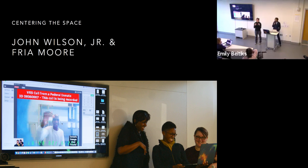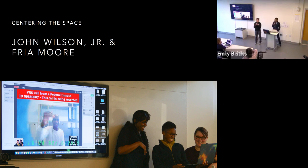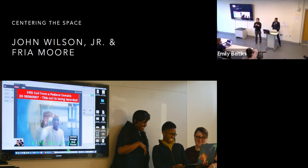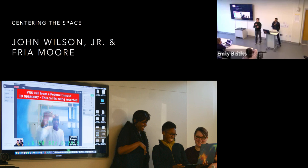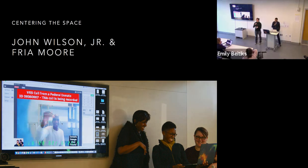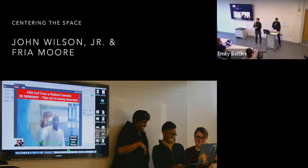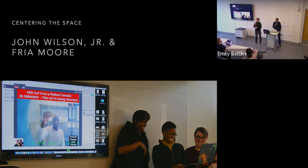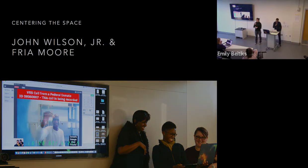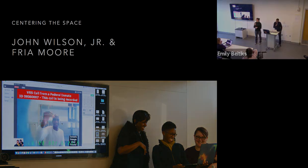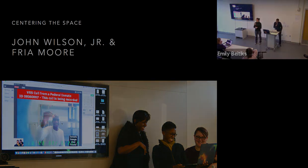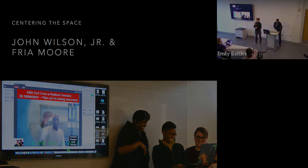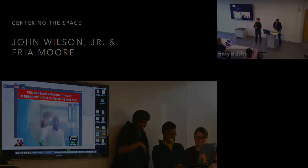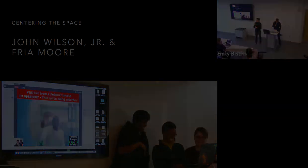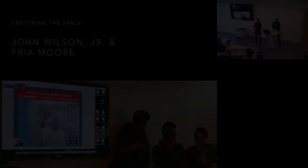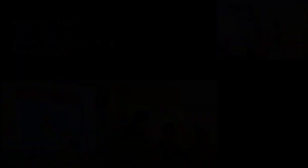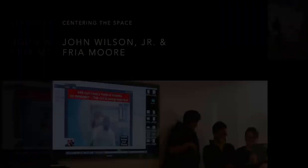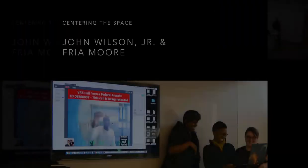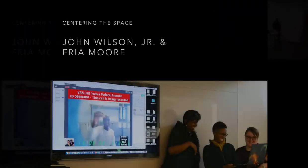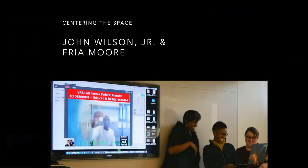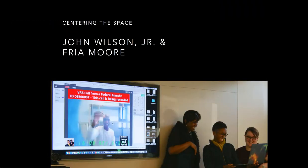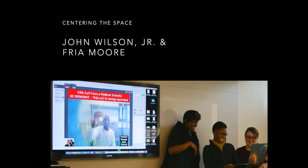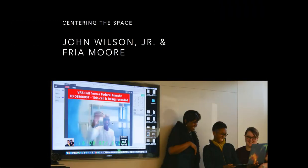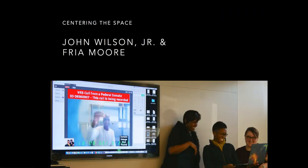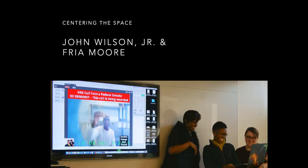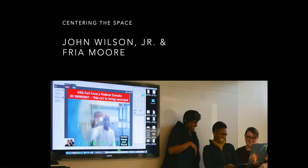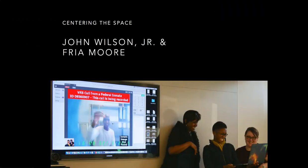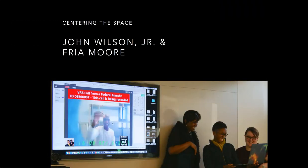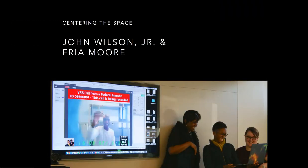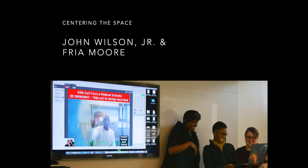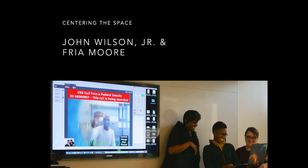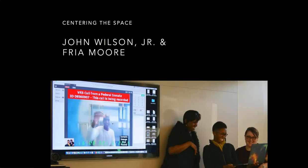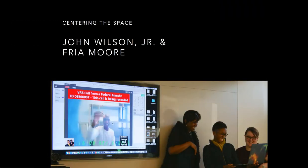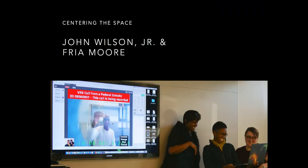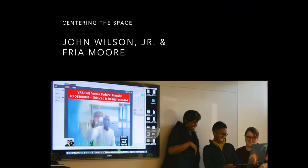On the screen right now, there's an image from just this past Saturday.